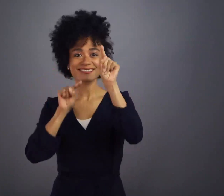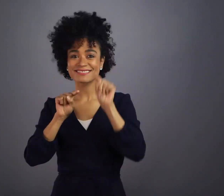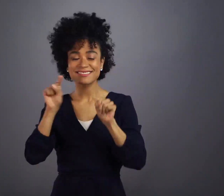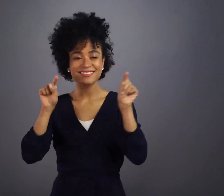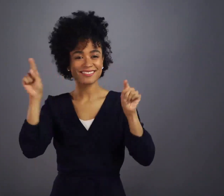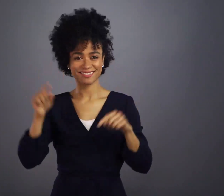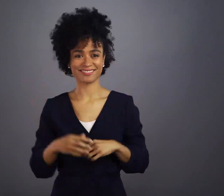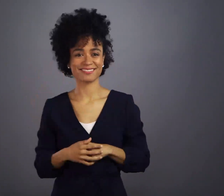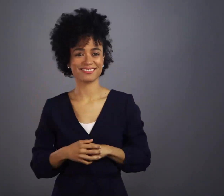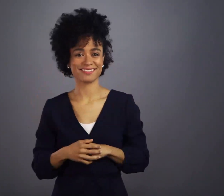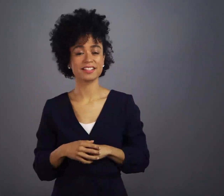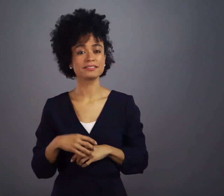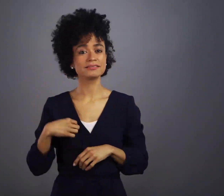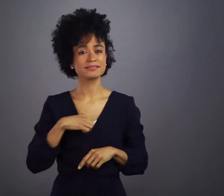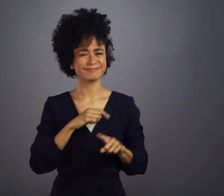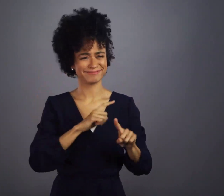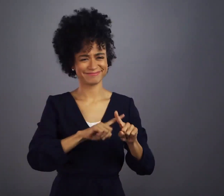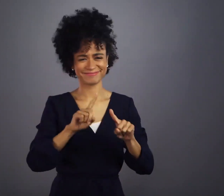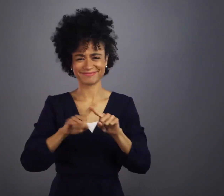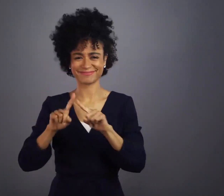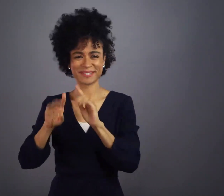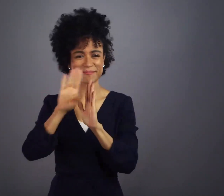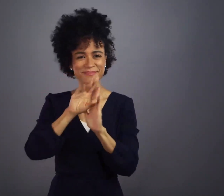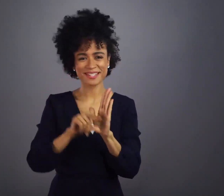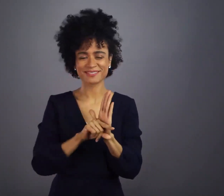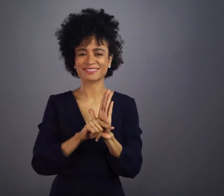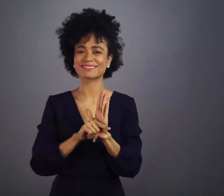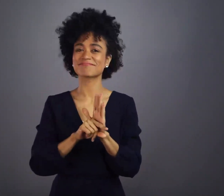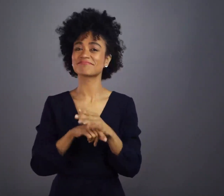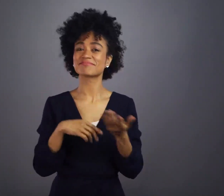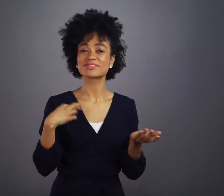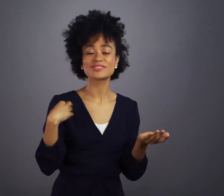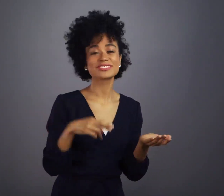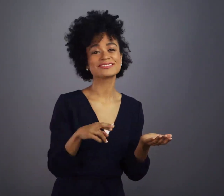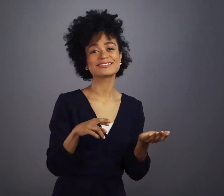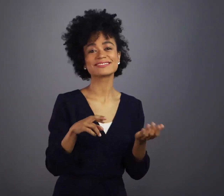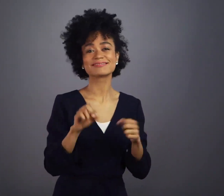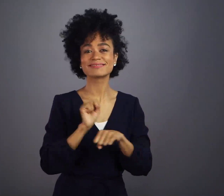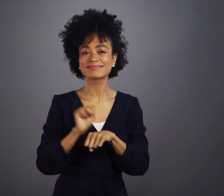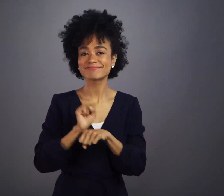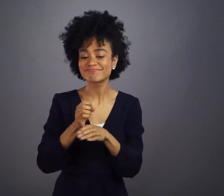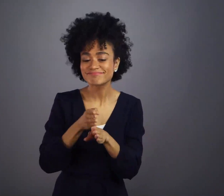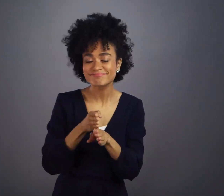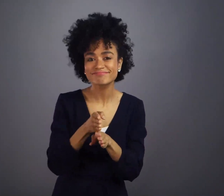are represented, as well as many political, economic, social,